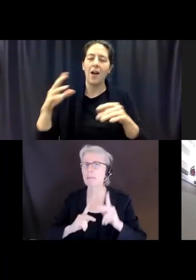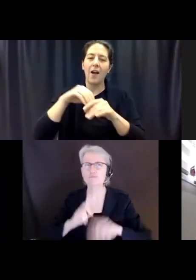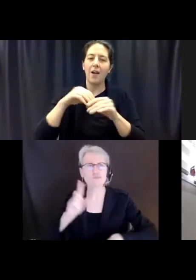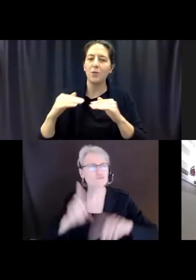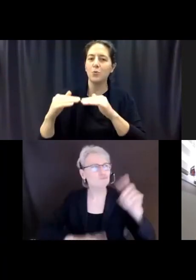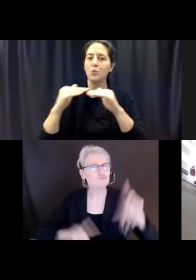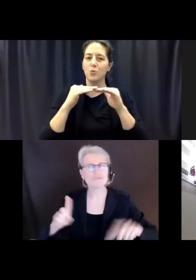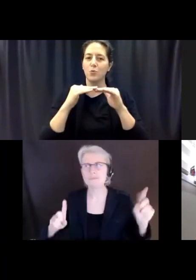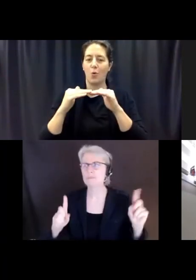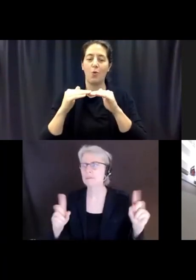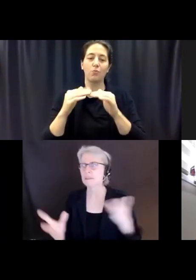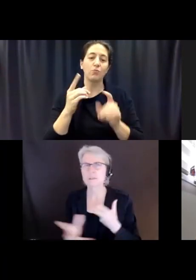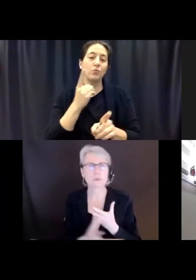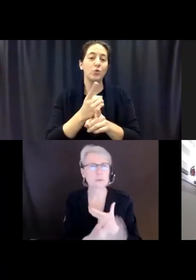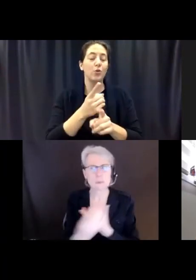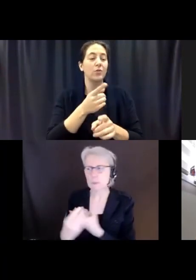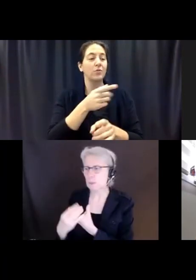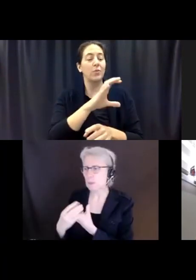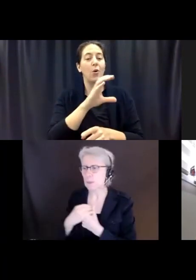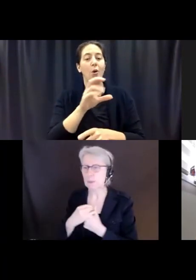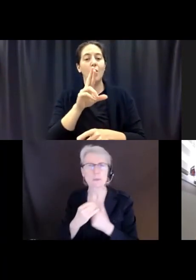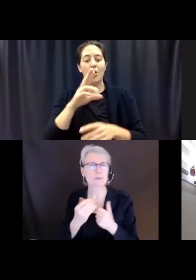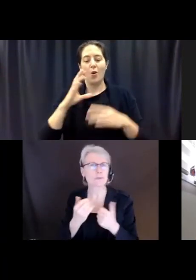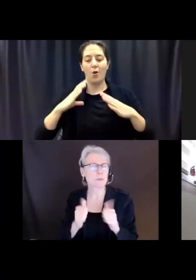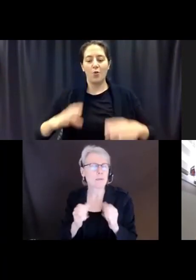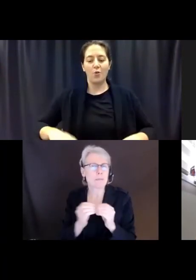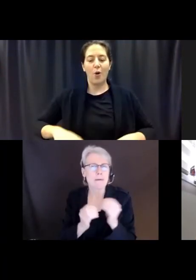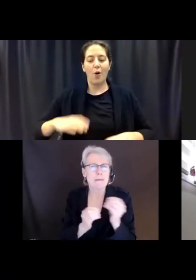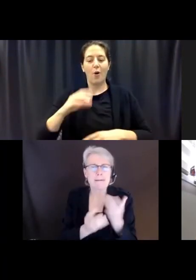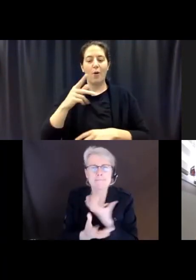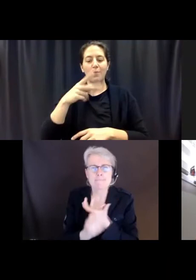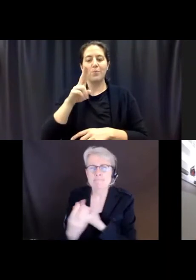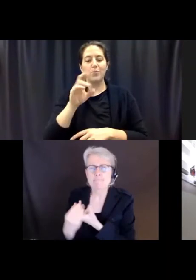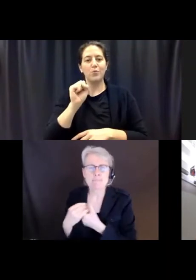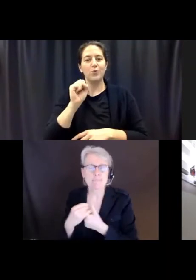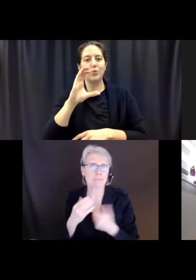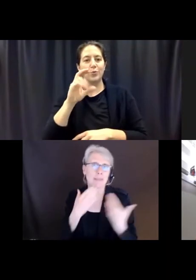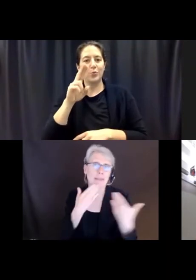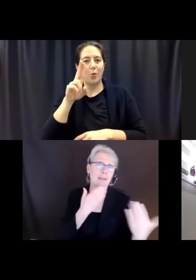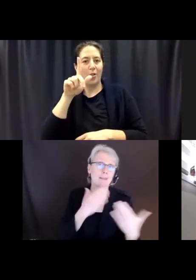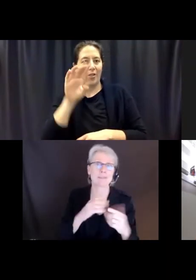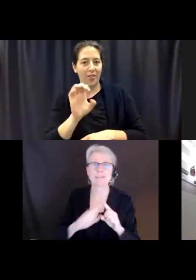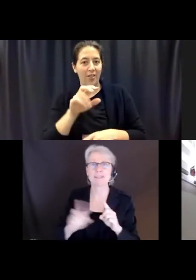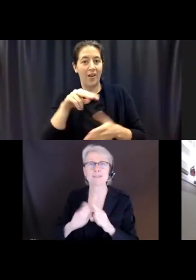INCLUSIVE, AND IT IS THANKS TO OTHER DANCE COMPANIES AS WELL SUCH AS CORPUSCULE DANSE